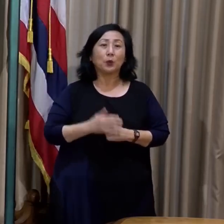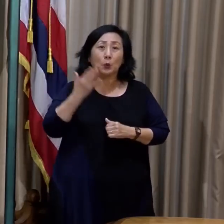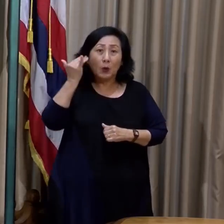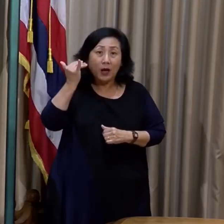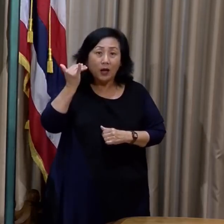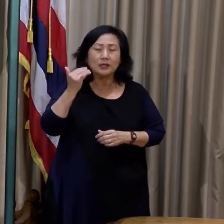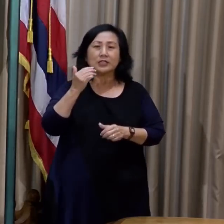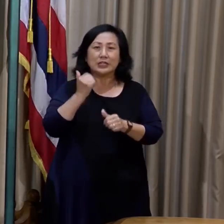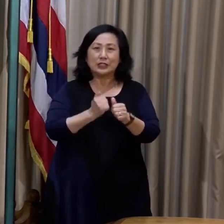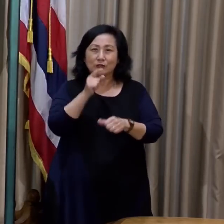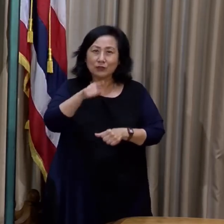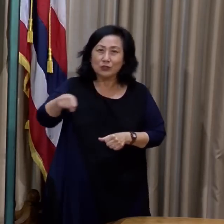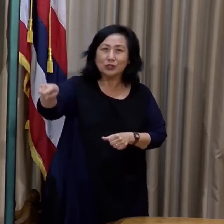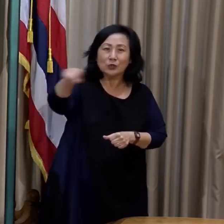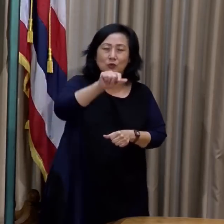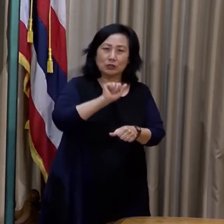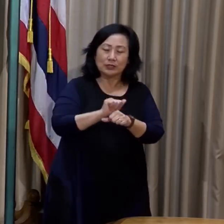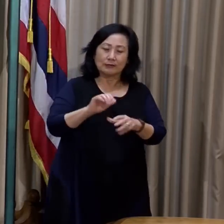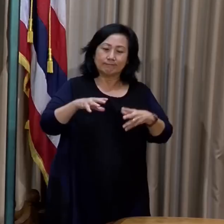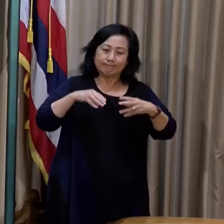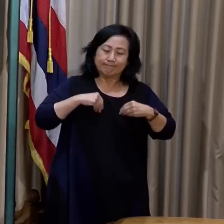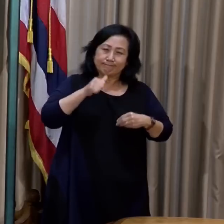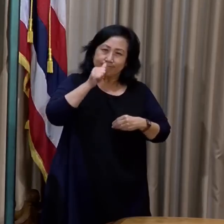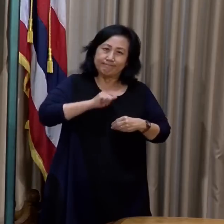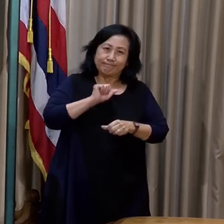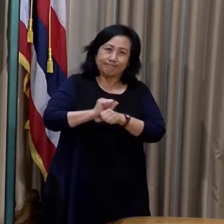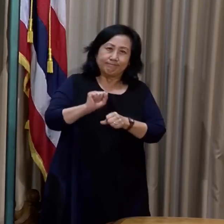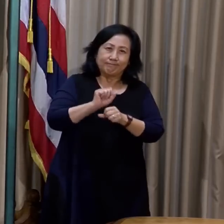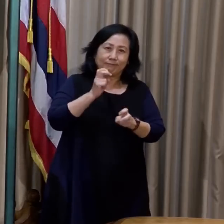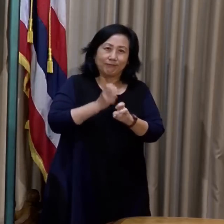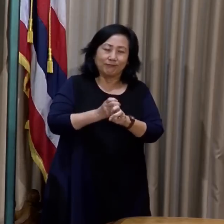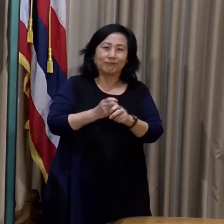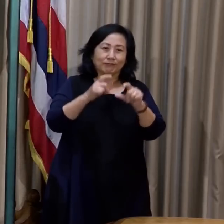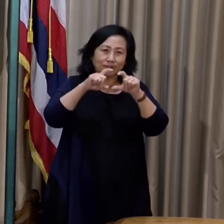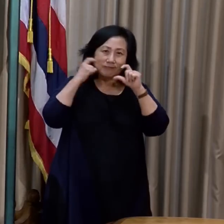IN THE COUNTRY. TRULY A RESULT OF EACH AND